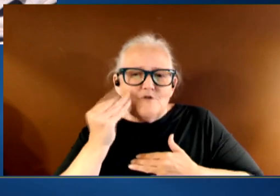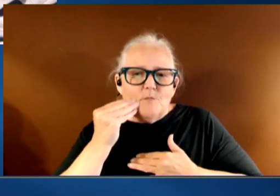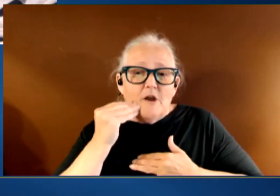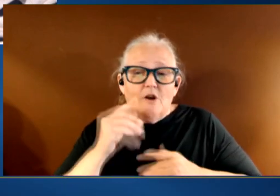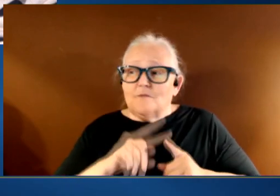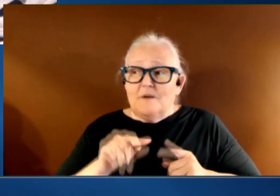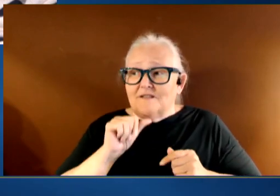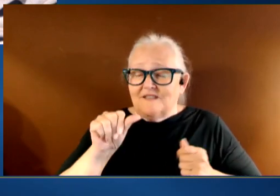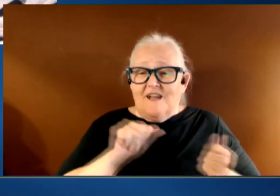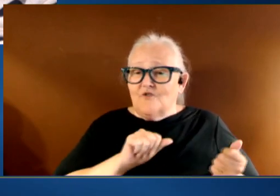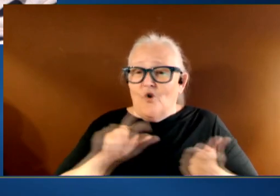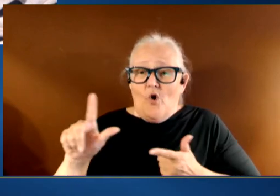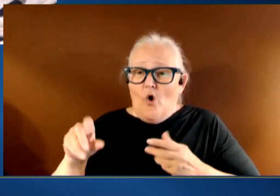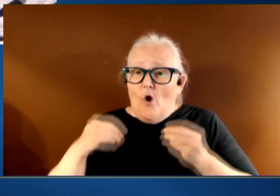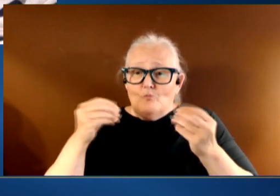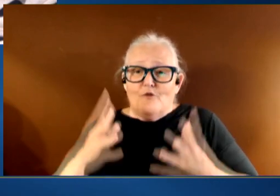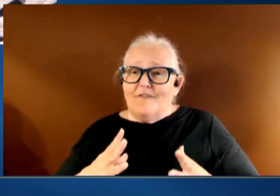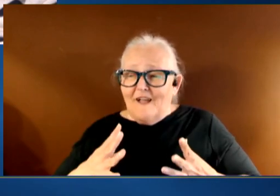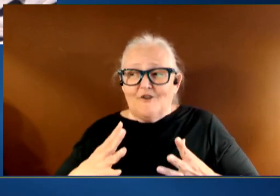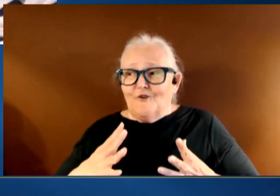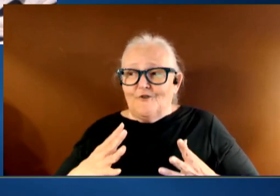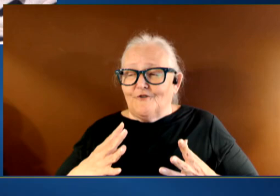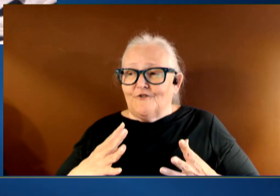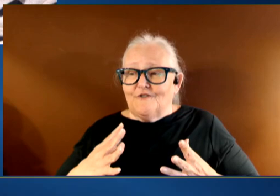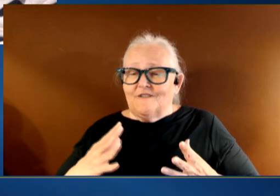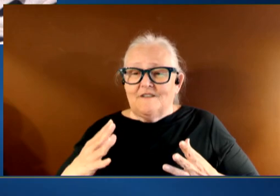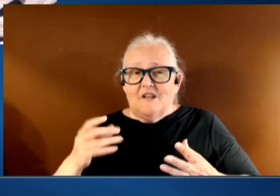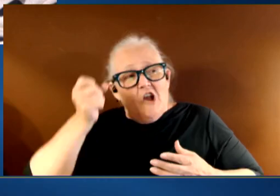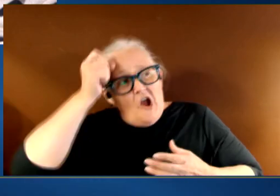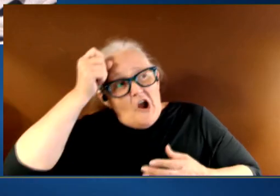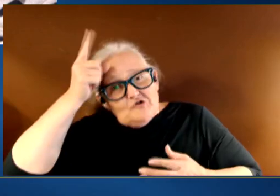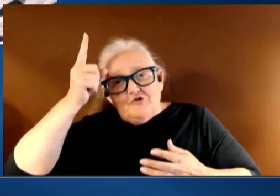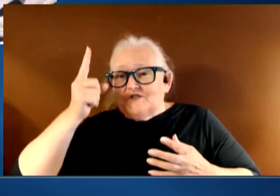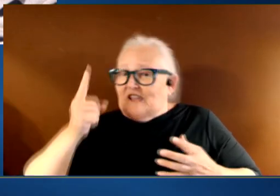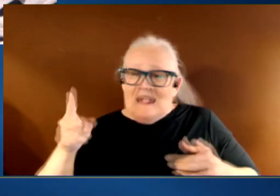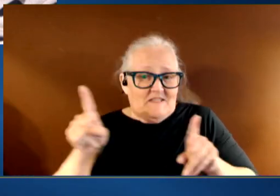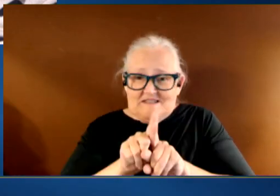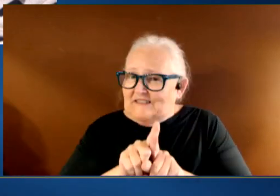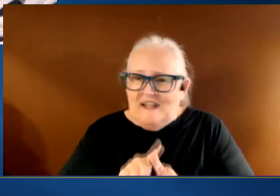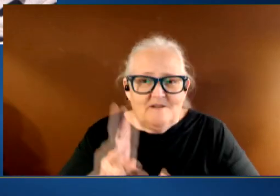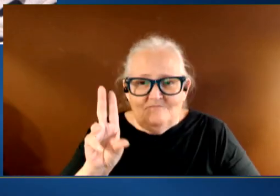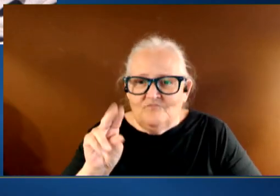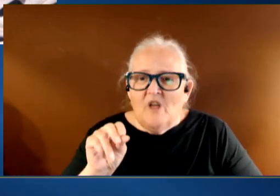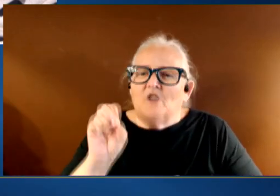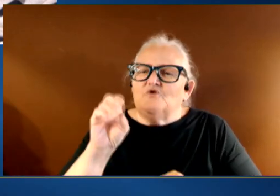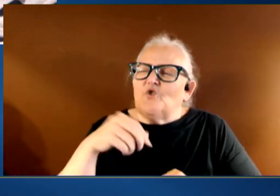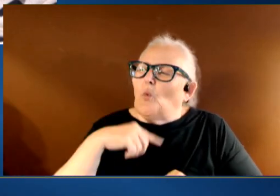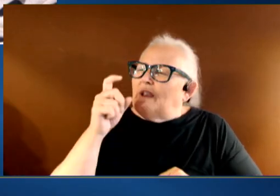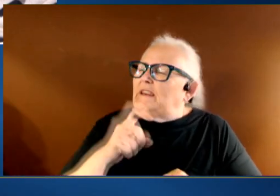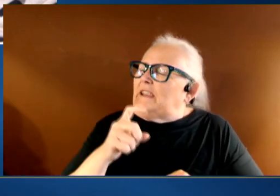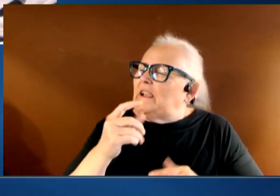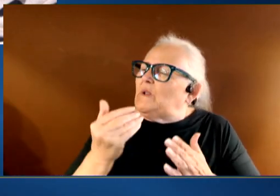encounter has that same appreciation, so coming up with innovative ways to continue to get our